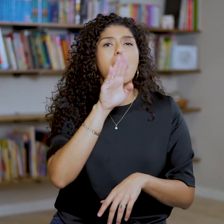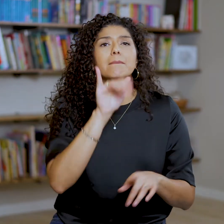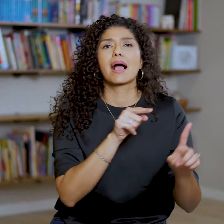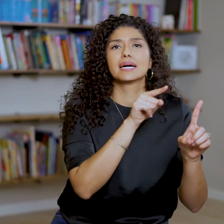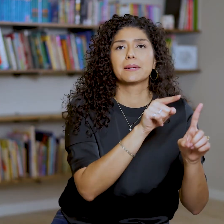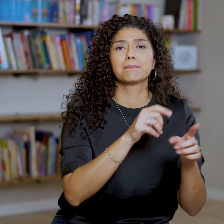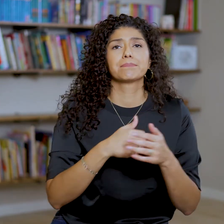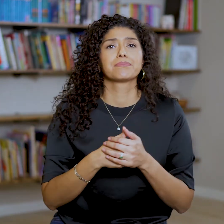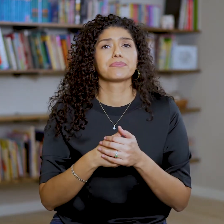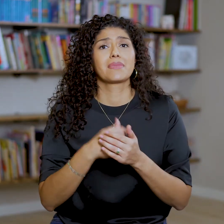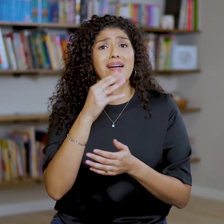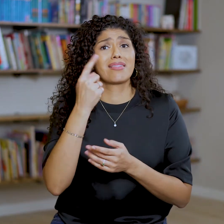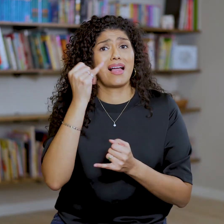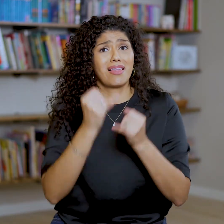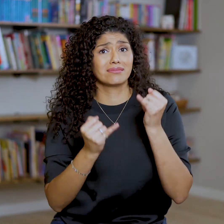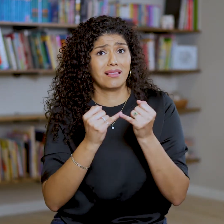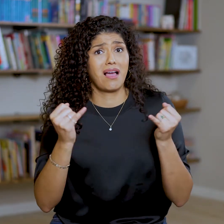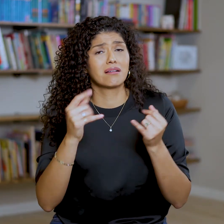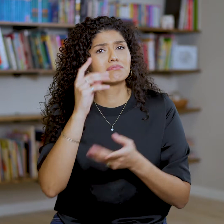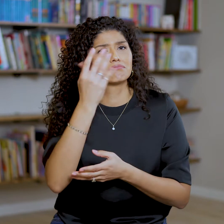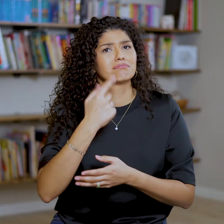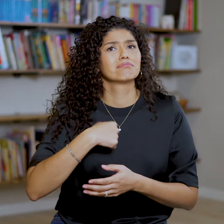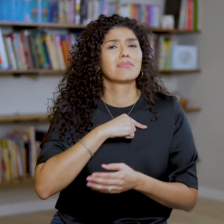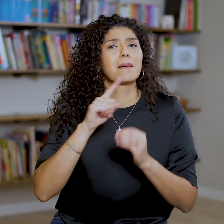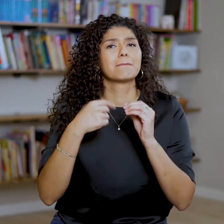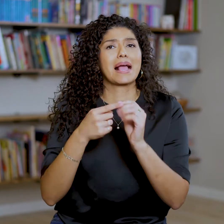not by him—and the last line is giving us